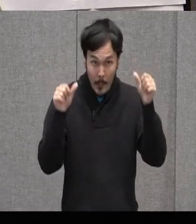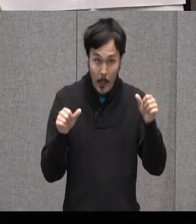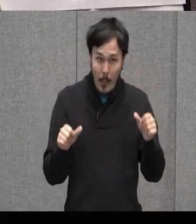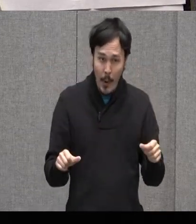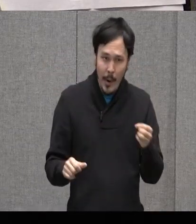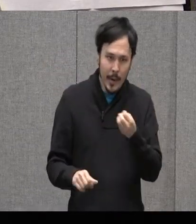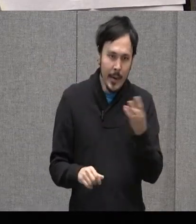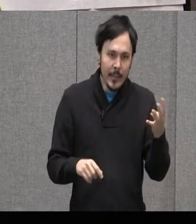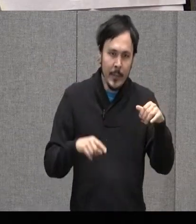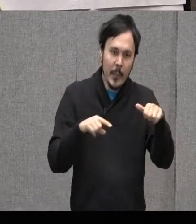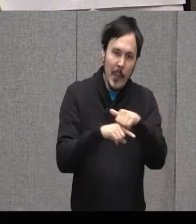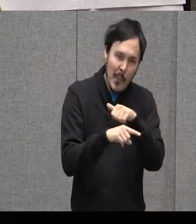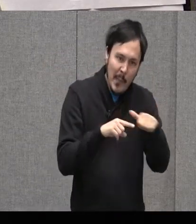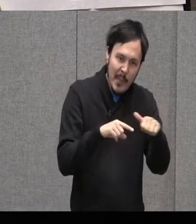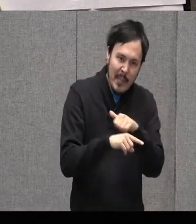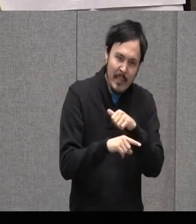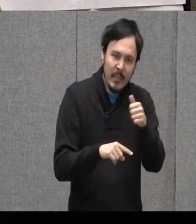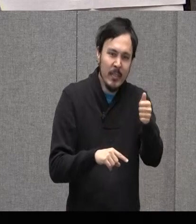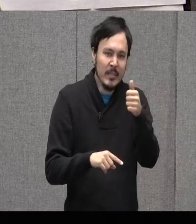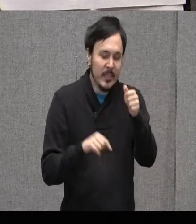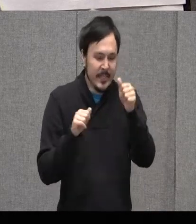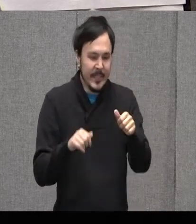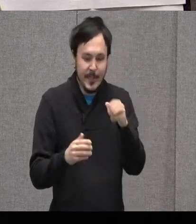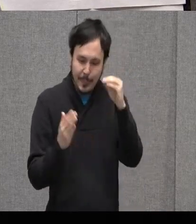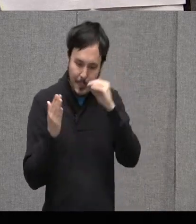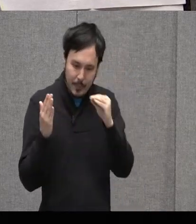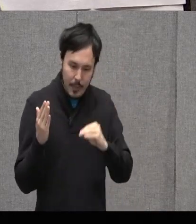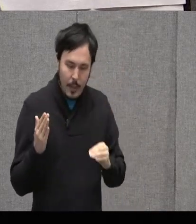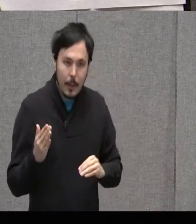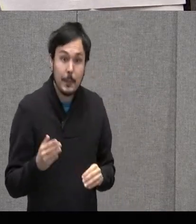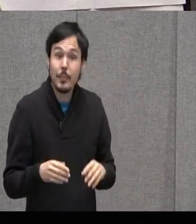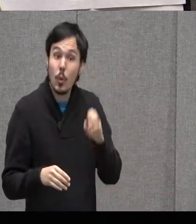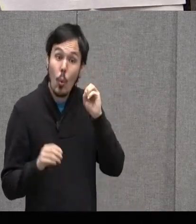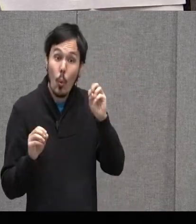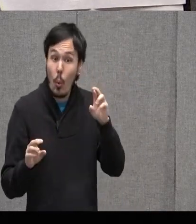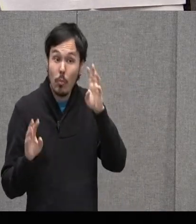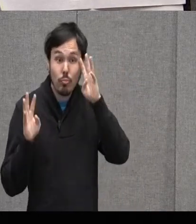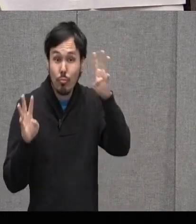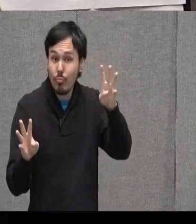that you could pull down and you could create your own puzzles, too on the 100s chart.